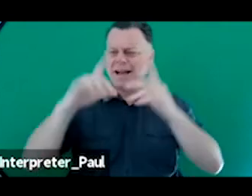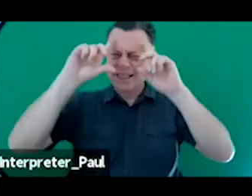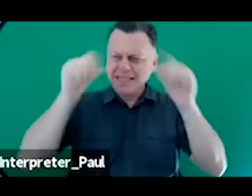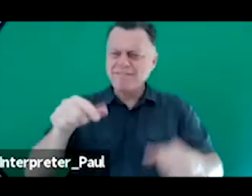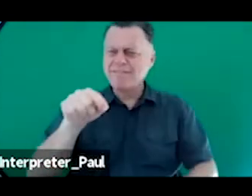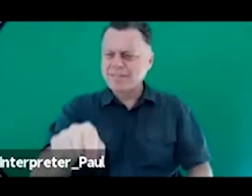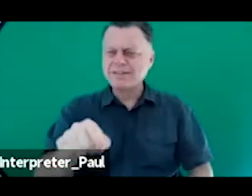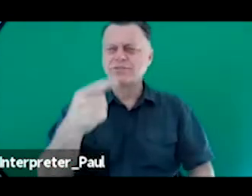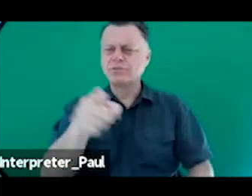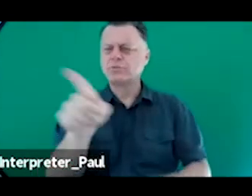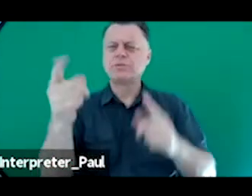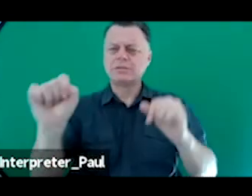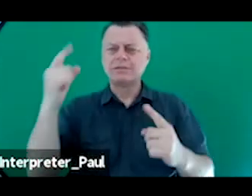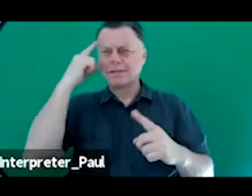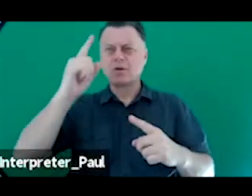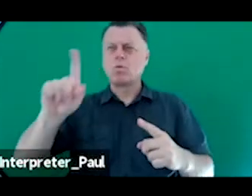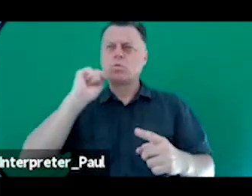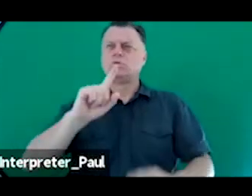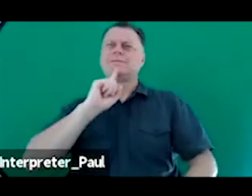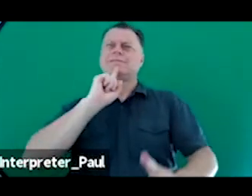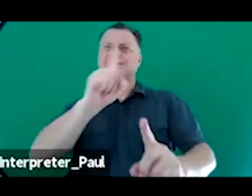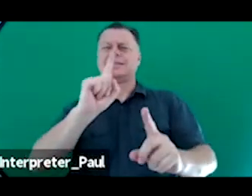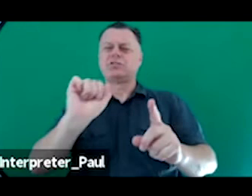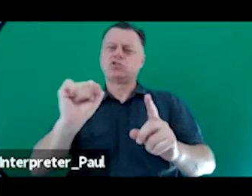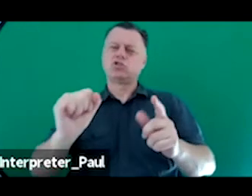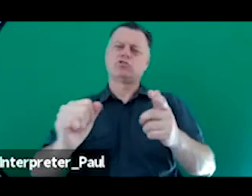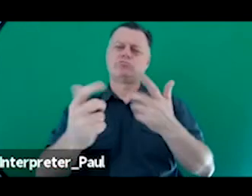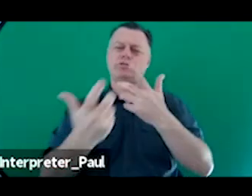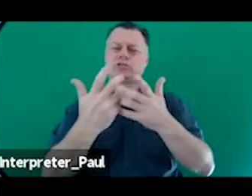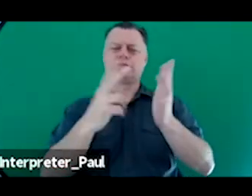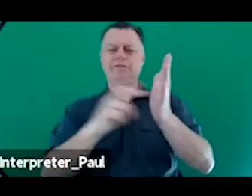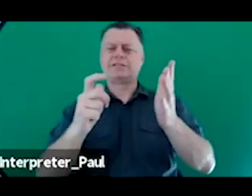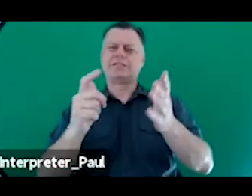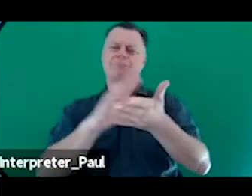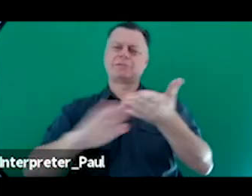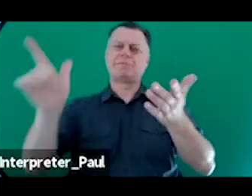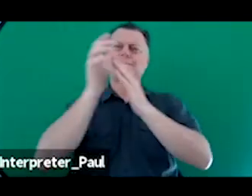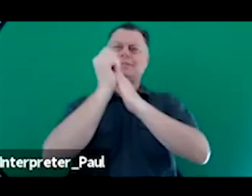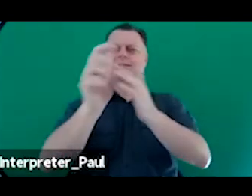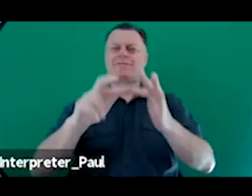still thinking about what would you say to your campus leader if you had those five minutes.